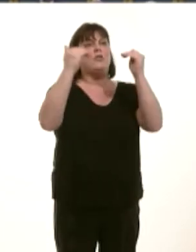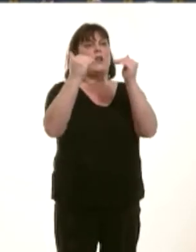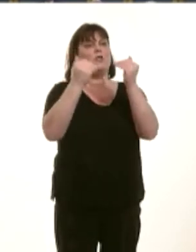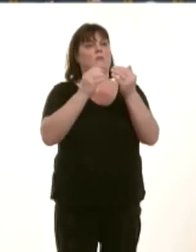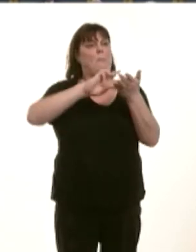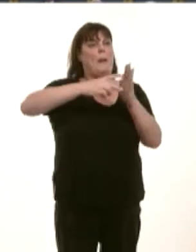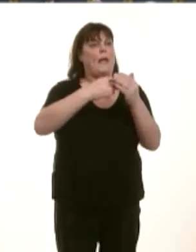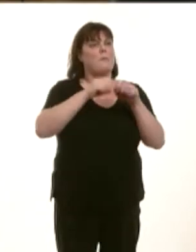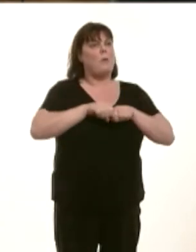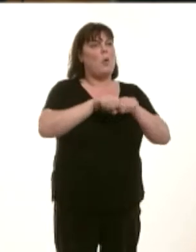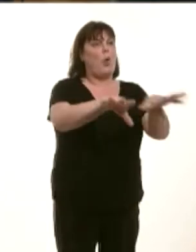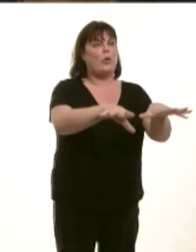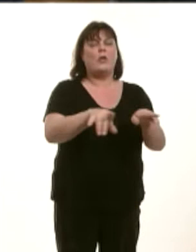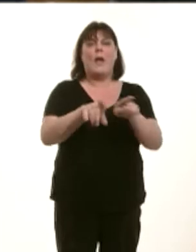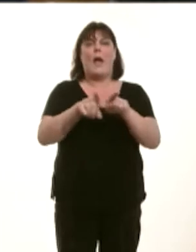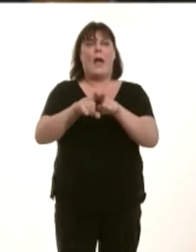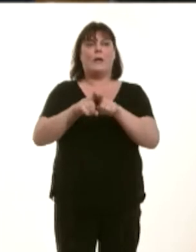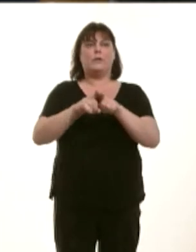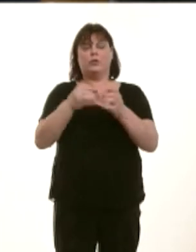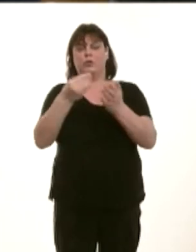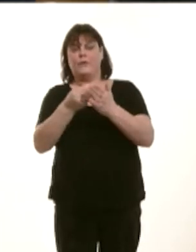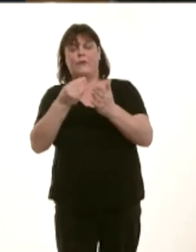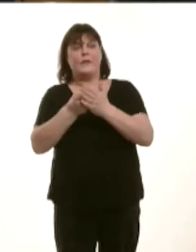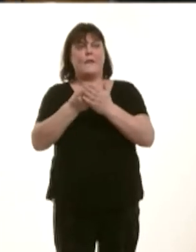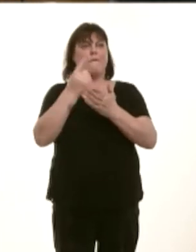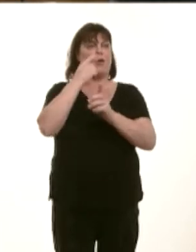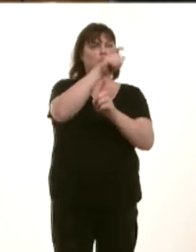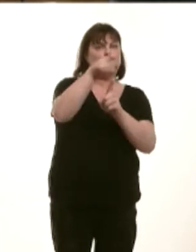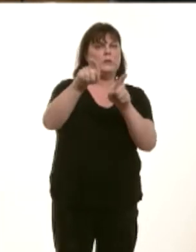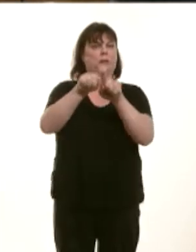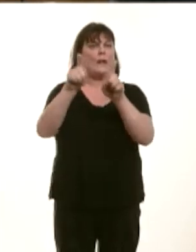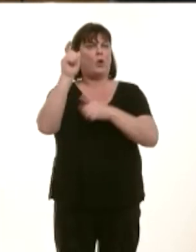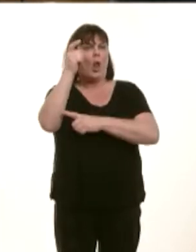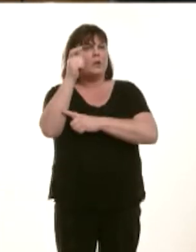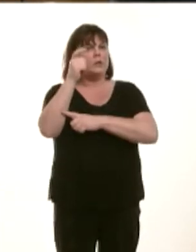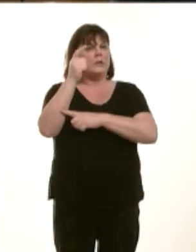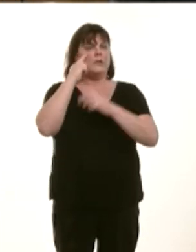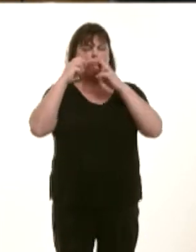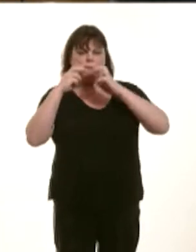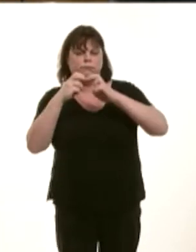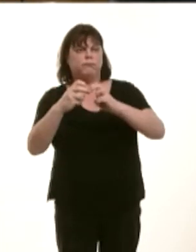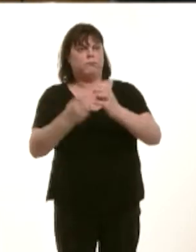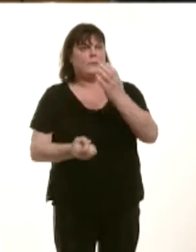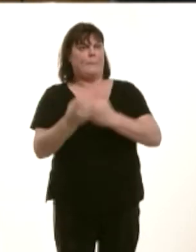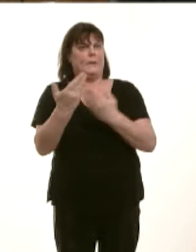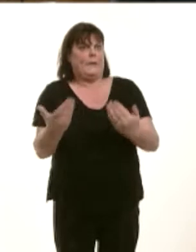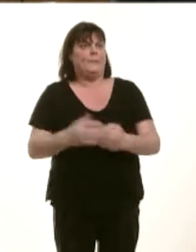of higher education funding and student finance is currently under way, and the call for evidence has been issued. Julie Morgan: I thank the First Minister for